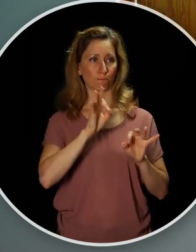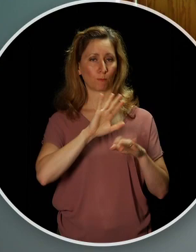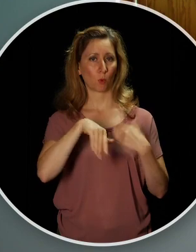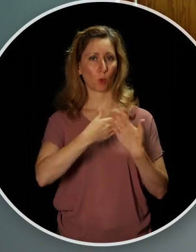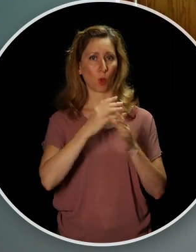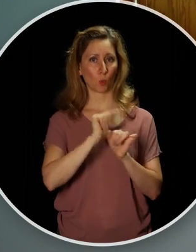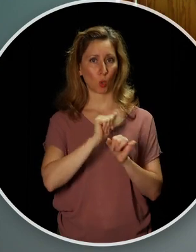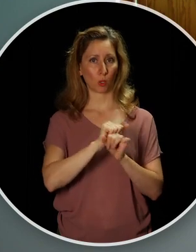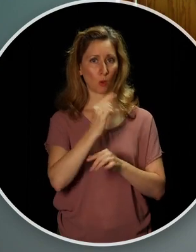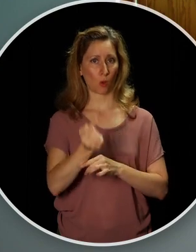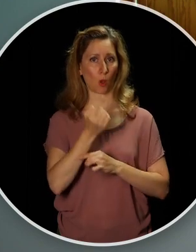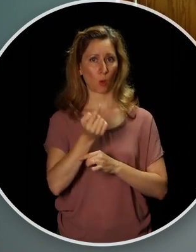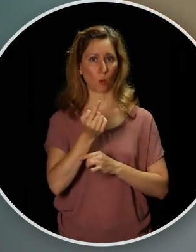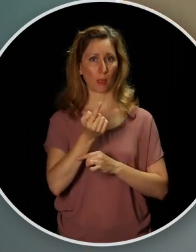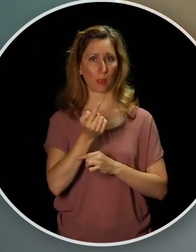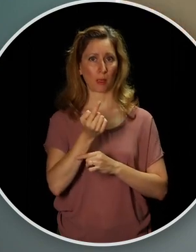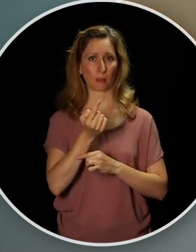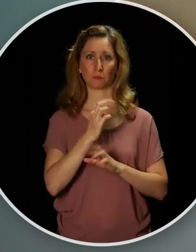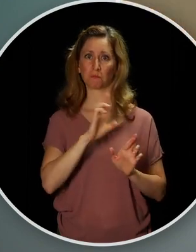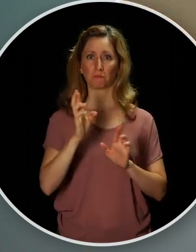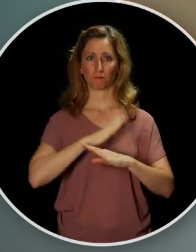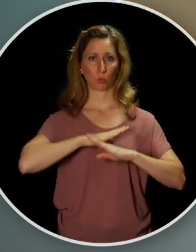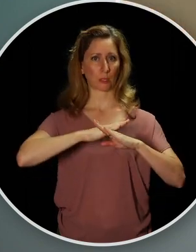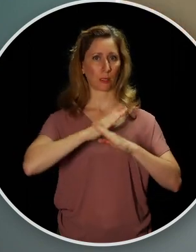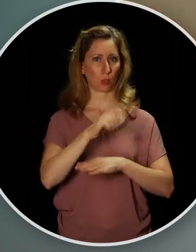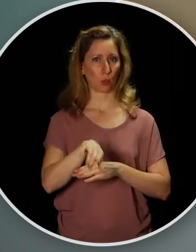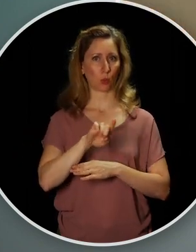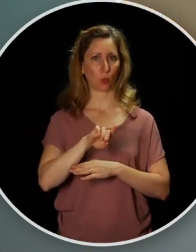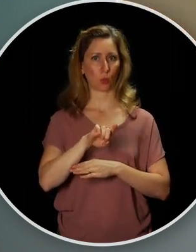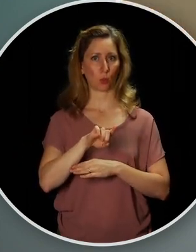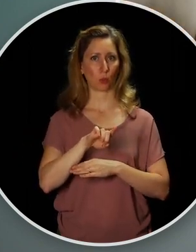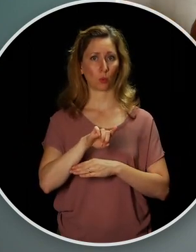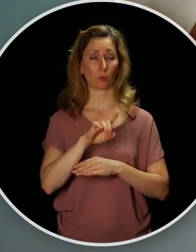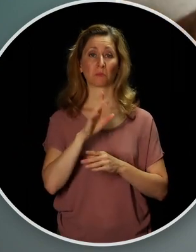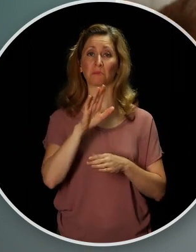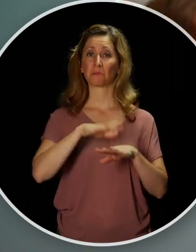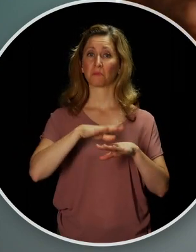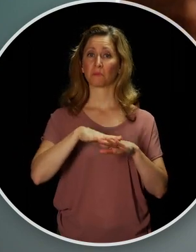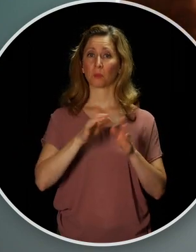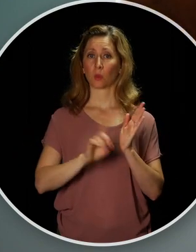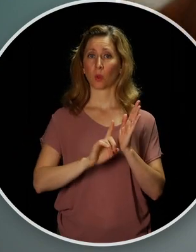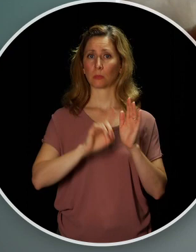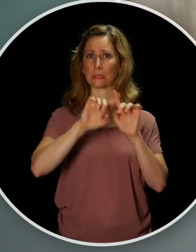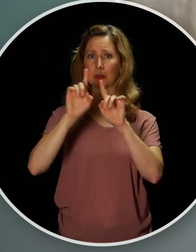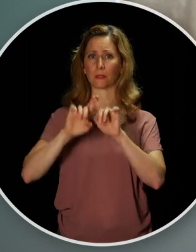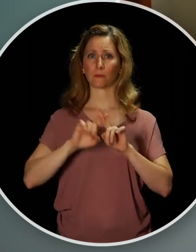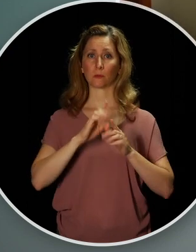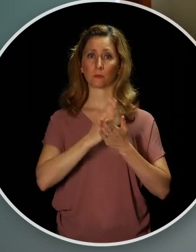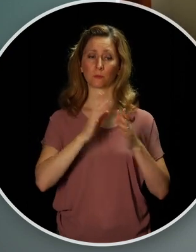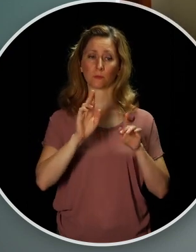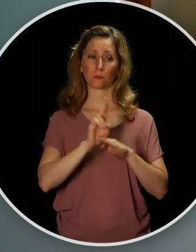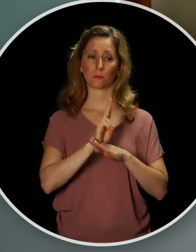So, they'll be ready to protect you. Not all smoke alarms are the same. Some use a nine-volt battery.